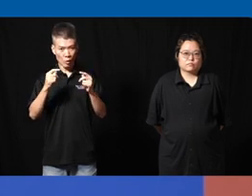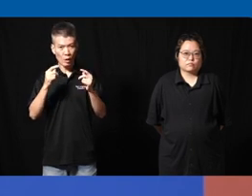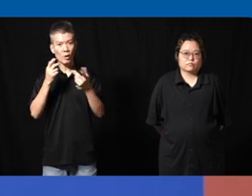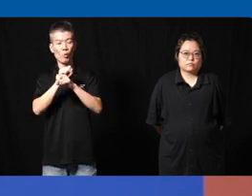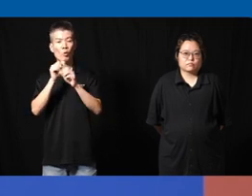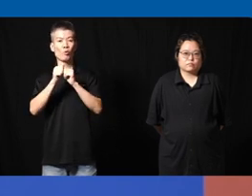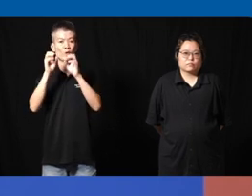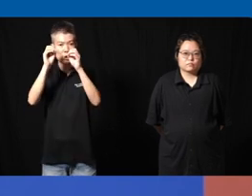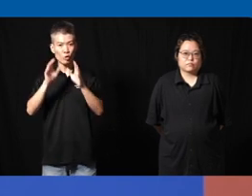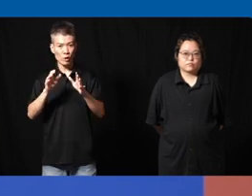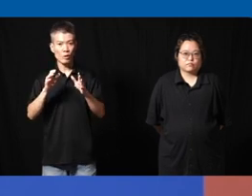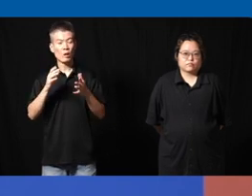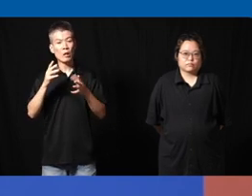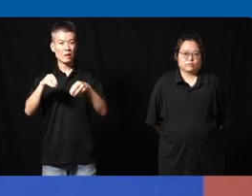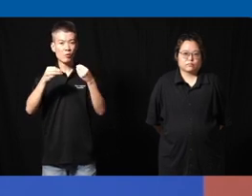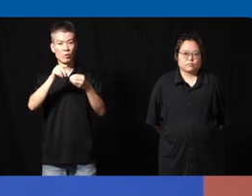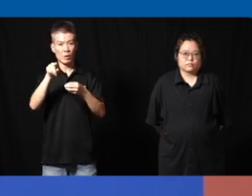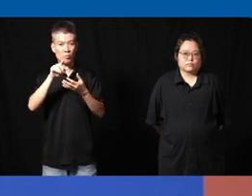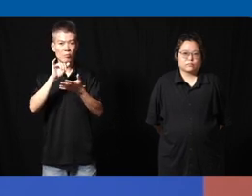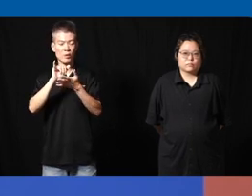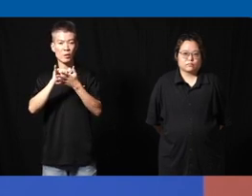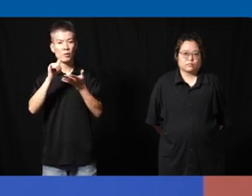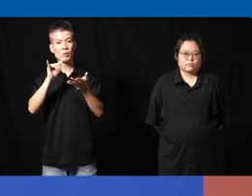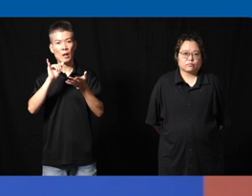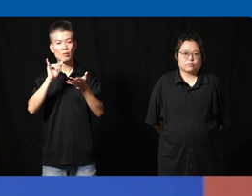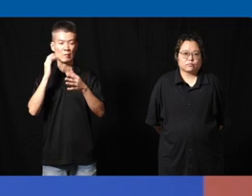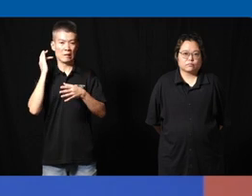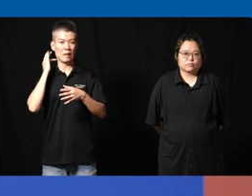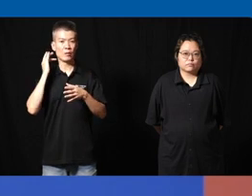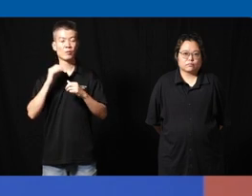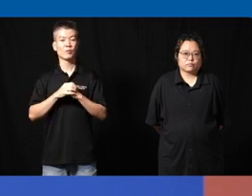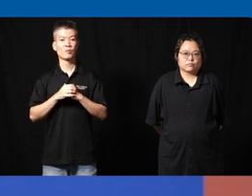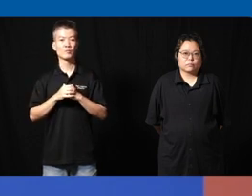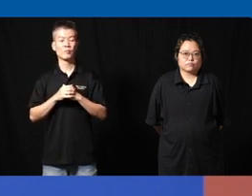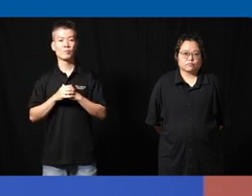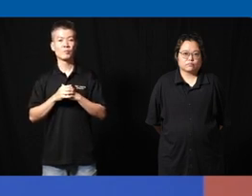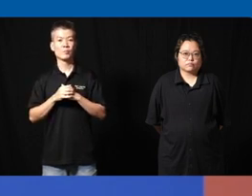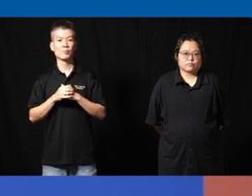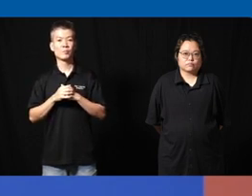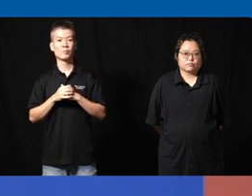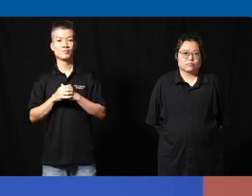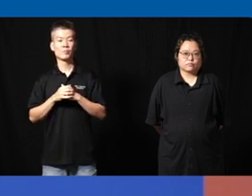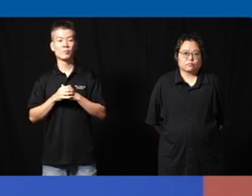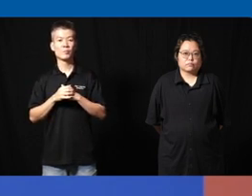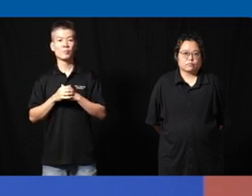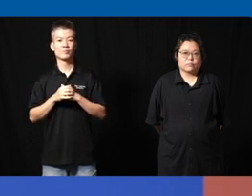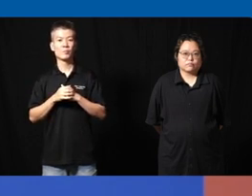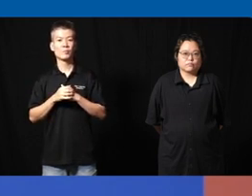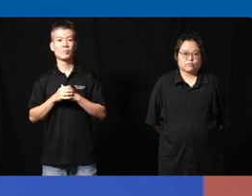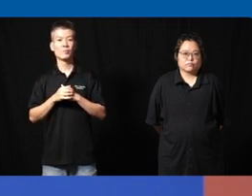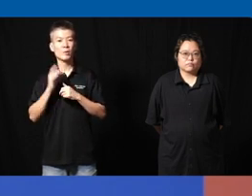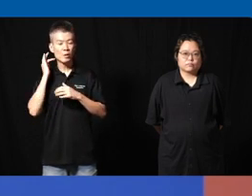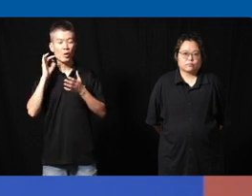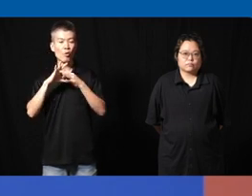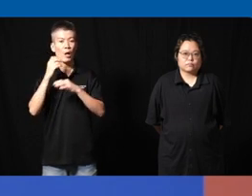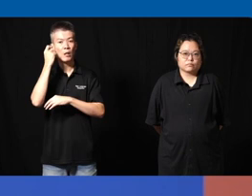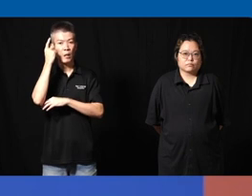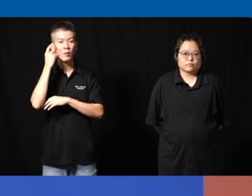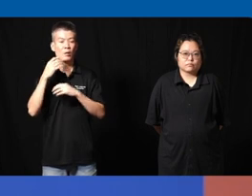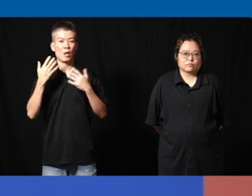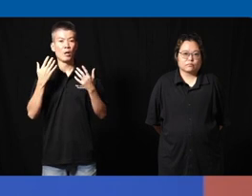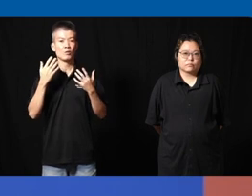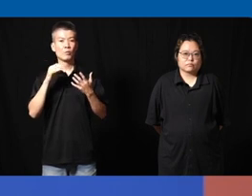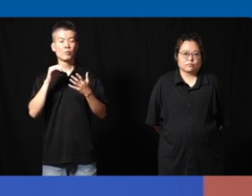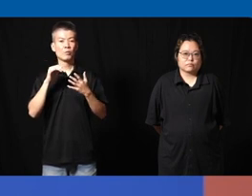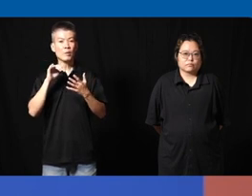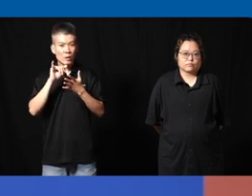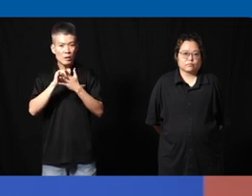with the teachers and and give them uh a sense of um uh understanding how do how does someone think